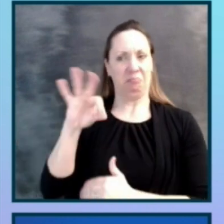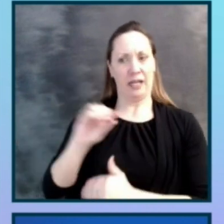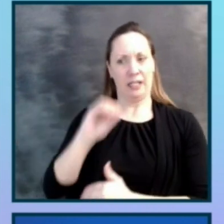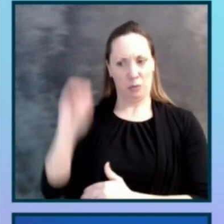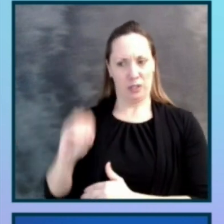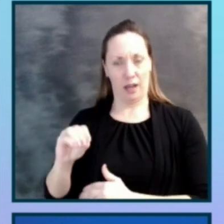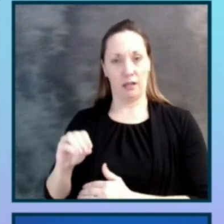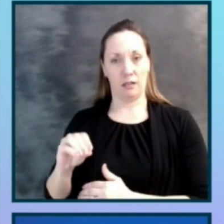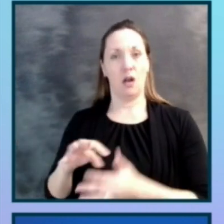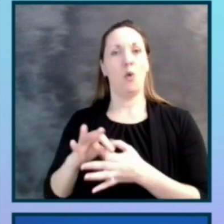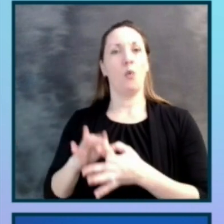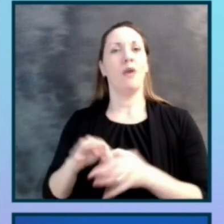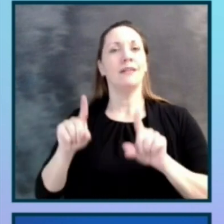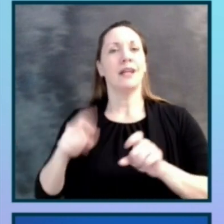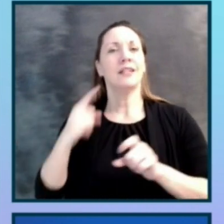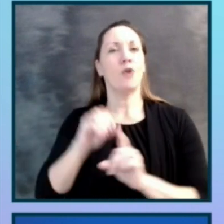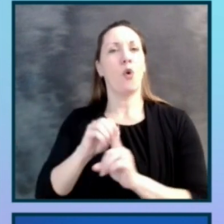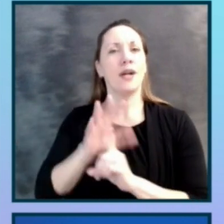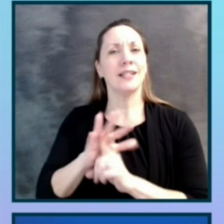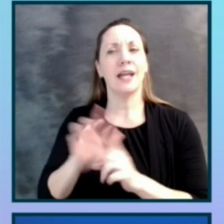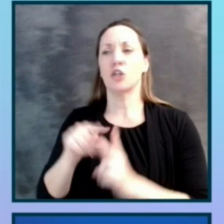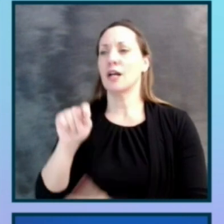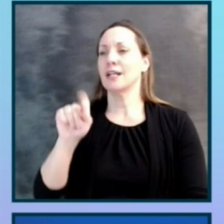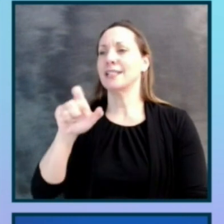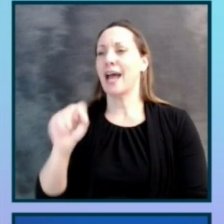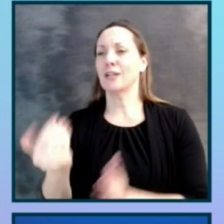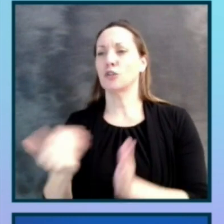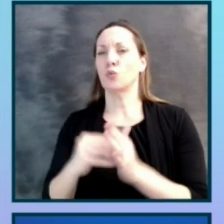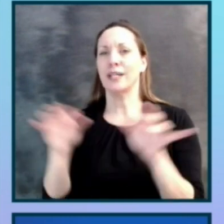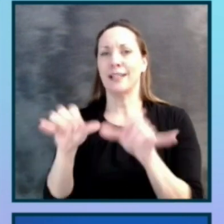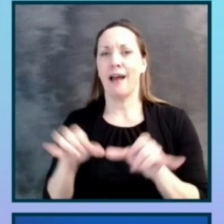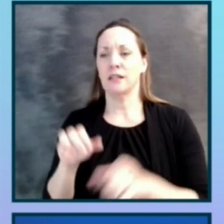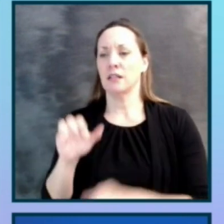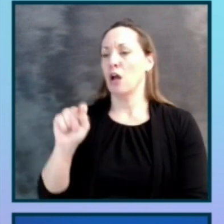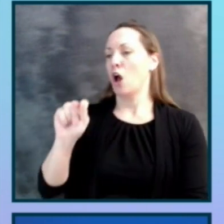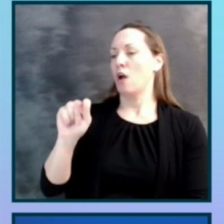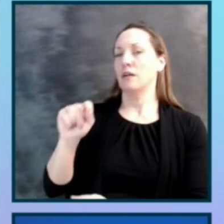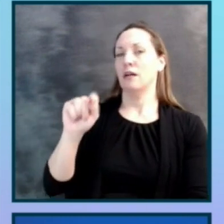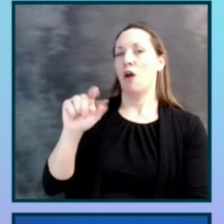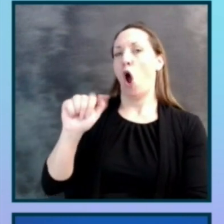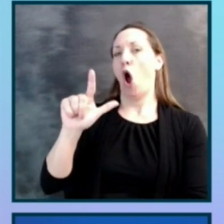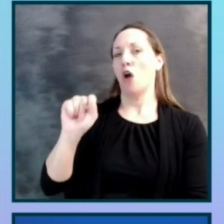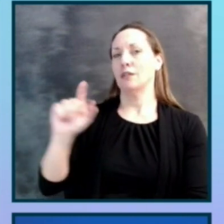for orientation, text free size, all text and headings. But when it came to the paid mobile apps,